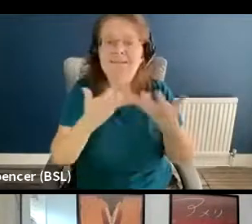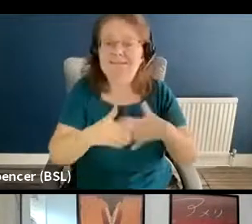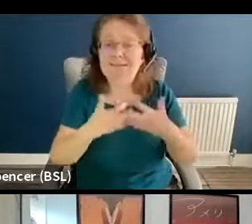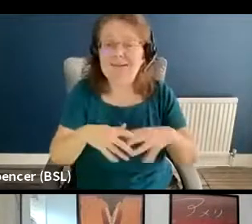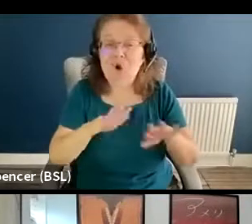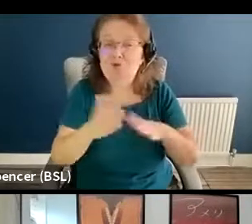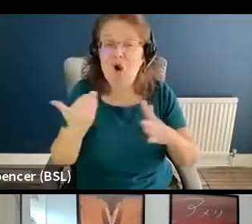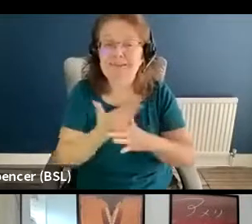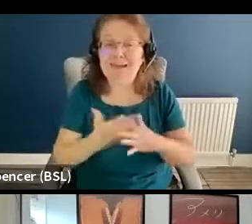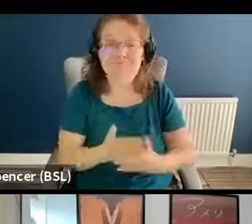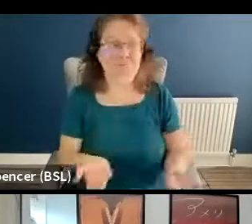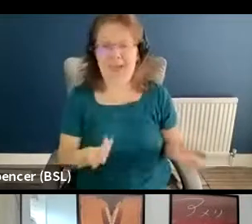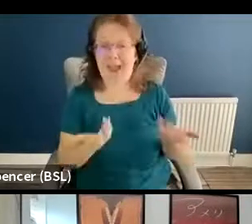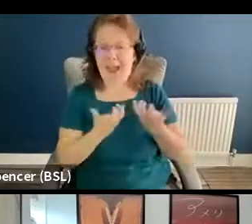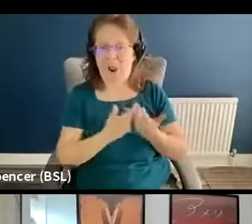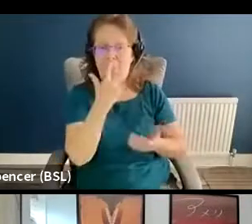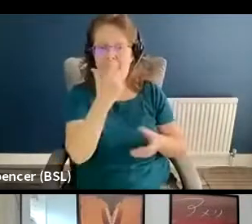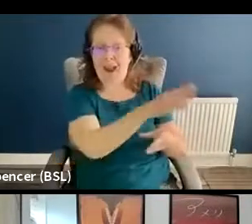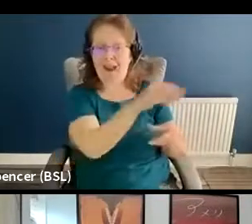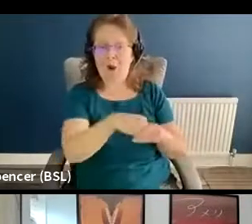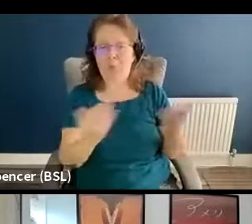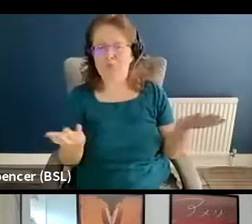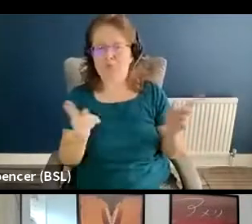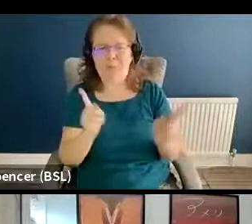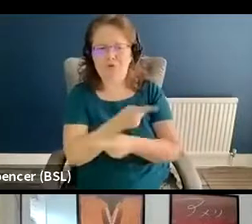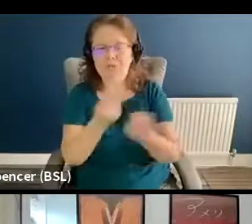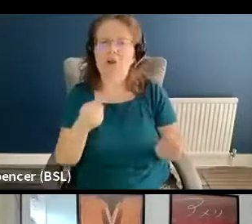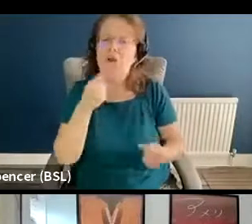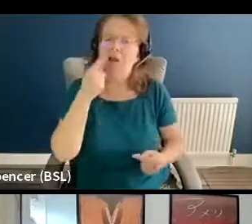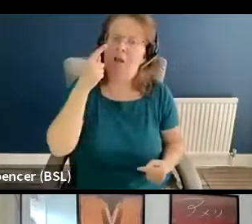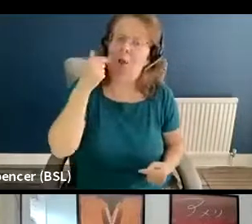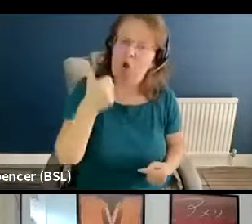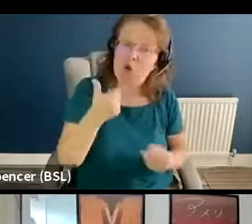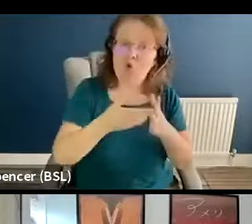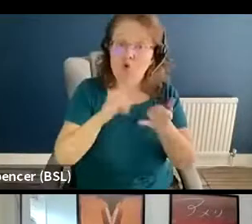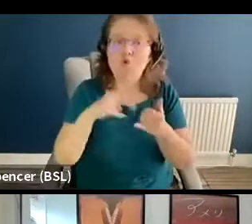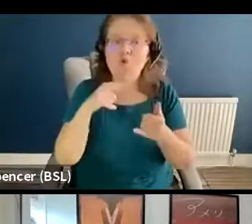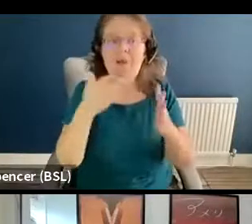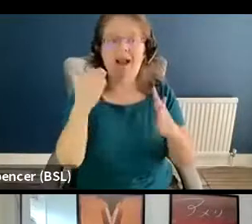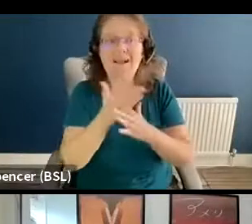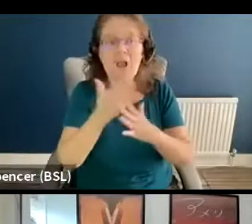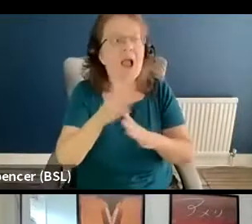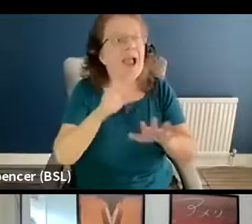to us. So the good news about accessibility though, is if English is not your first language,